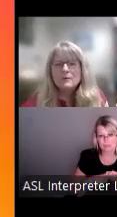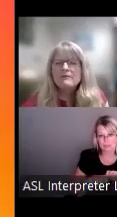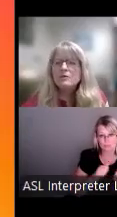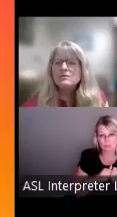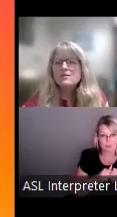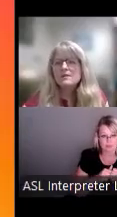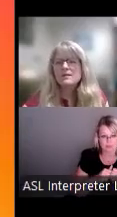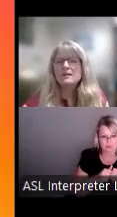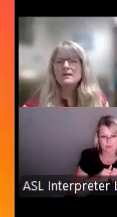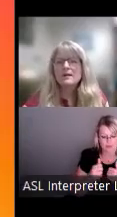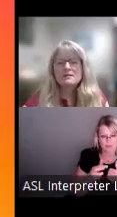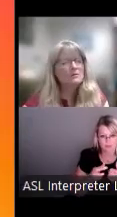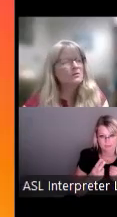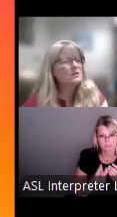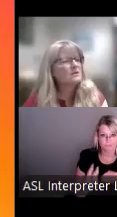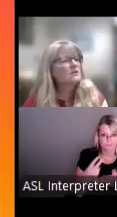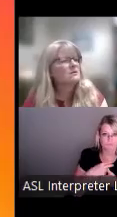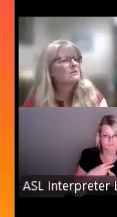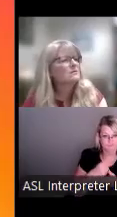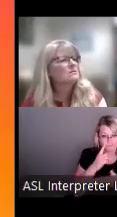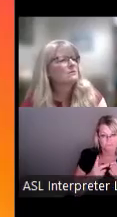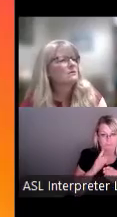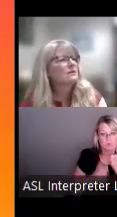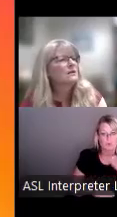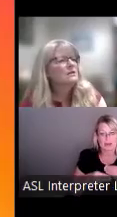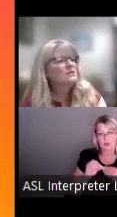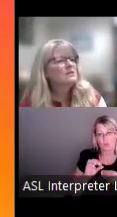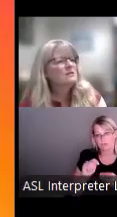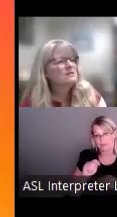review, so that they can add some OT consults, or just get